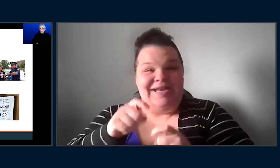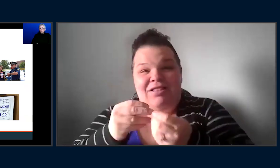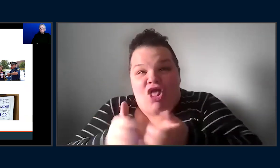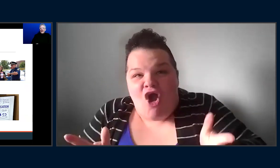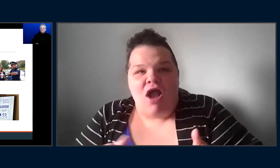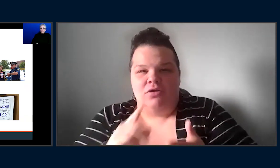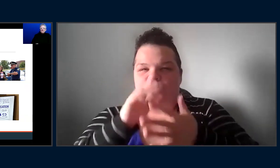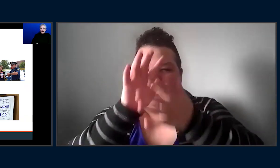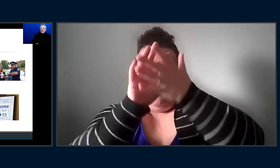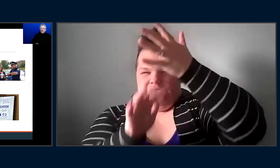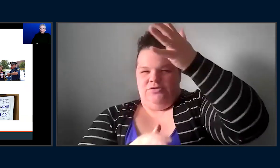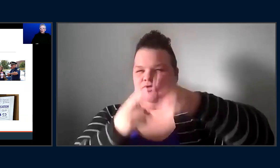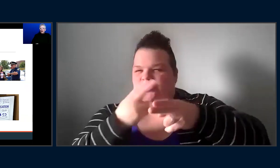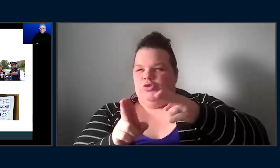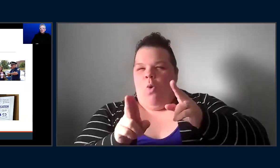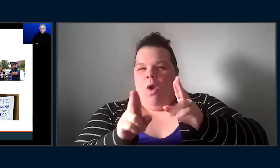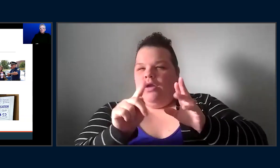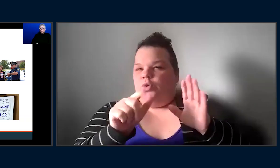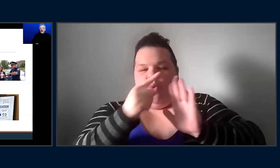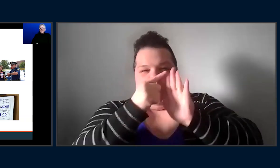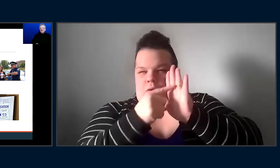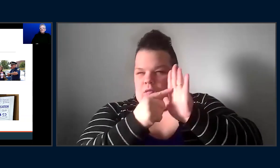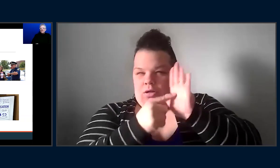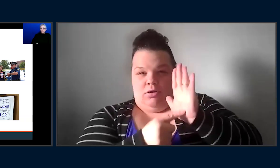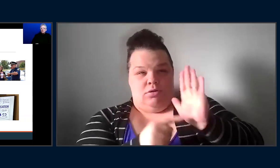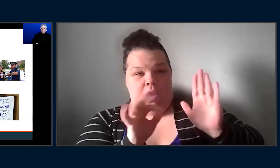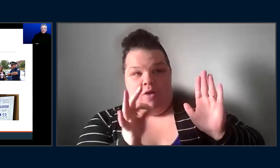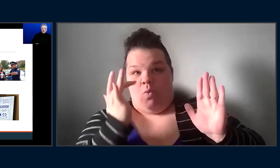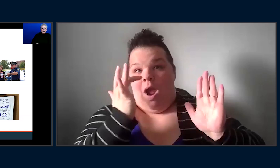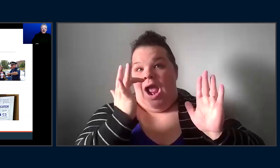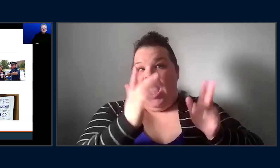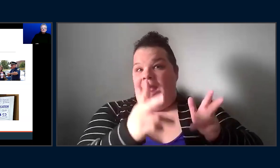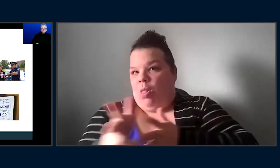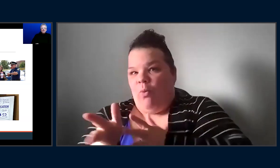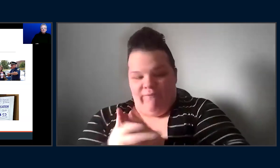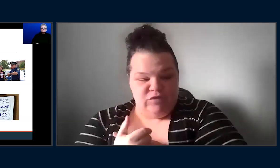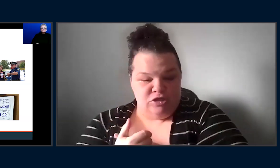you needed a tow truck, or you had a flat tire, or-- So there's a variety of things that you can point to